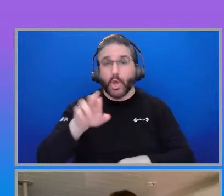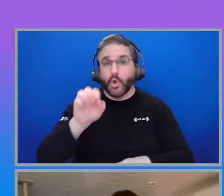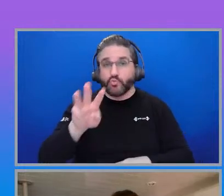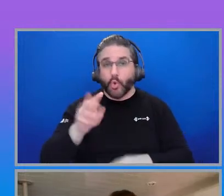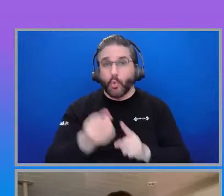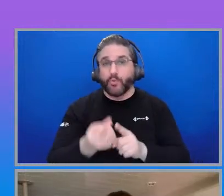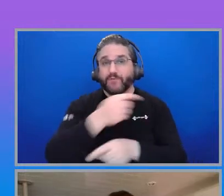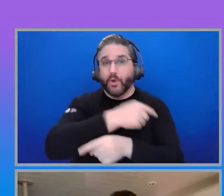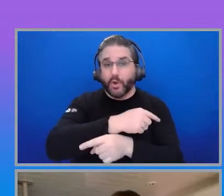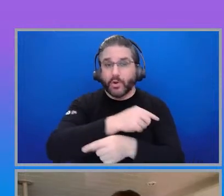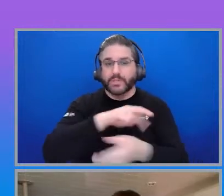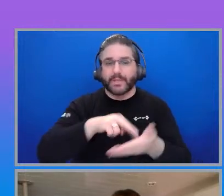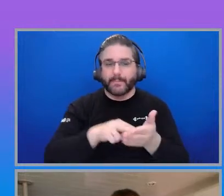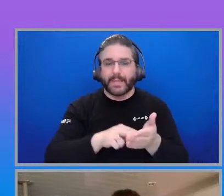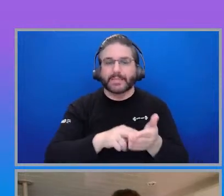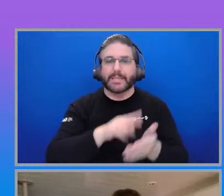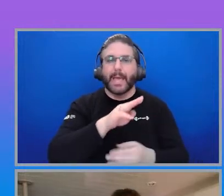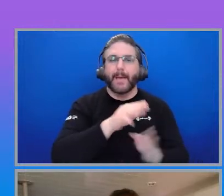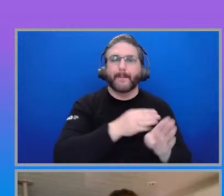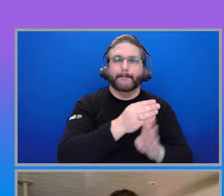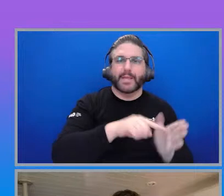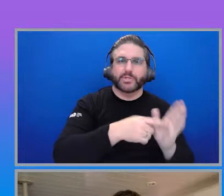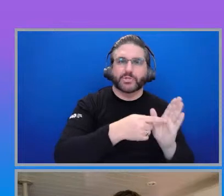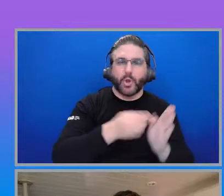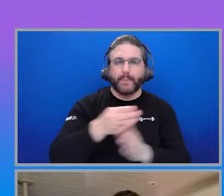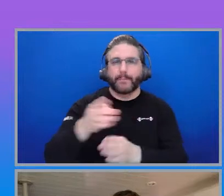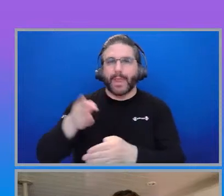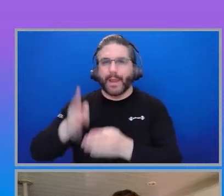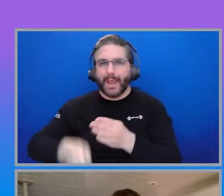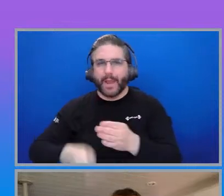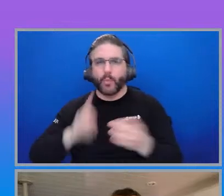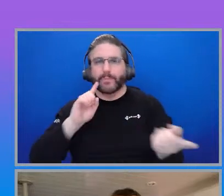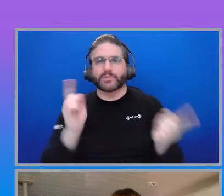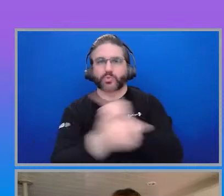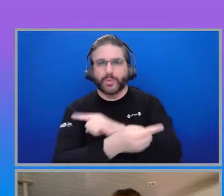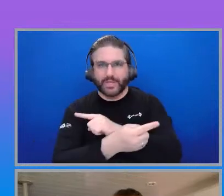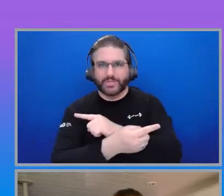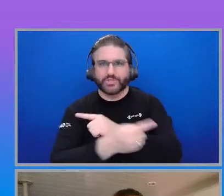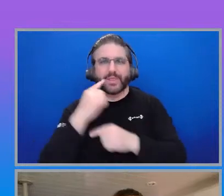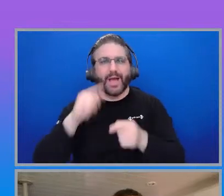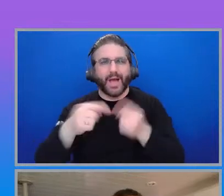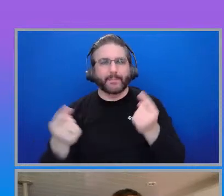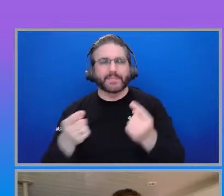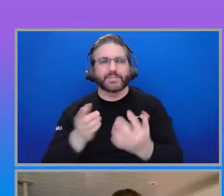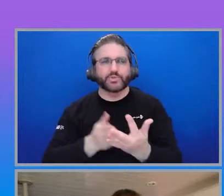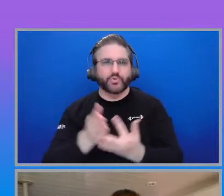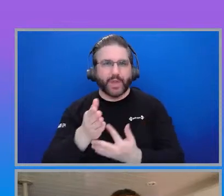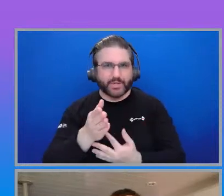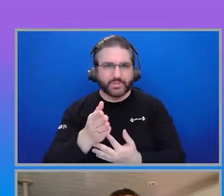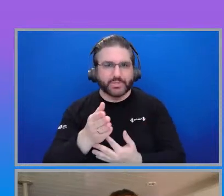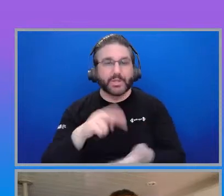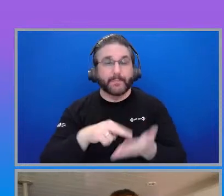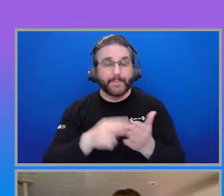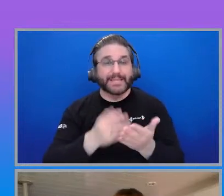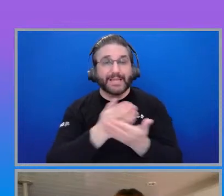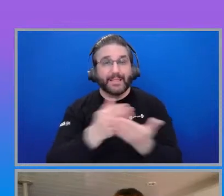main end are switched to run in the opposite direction to the normal text direction. So that